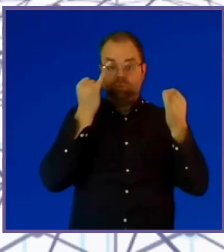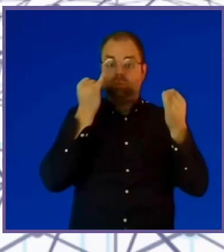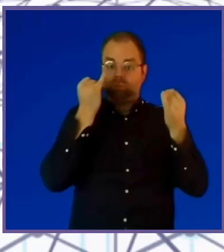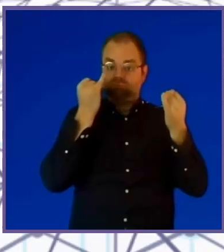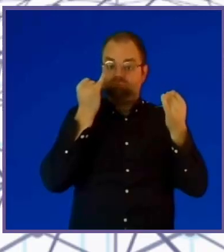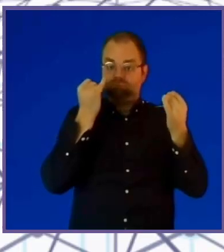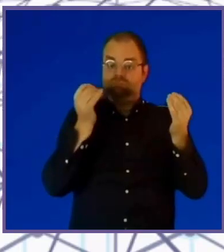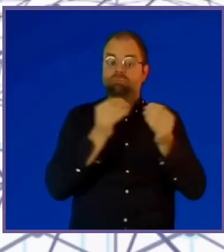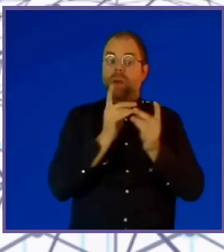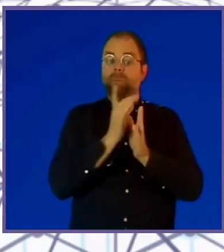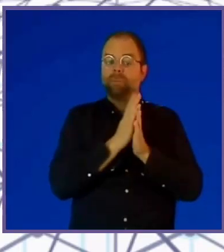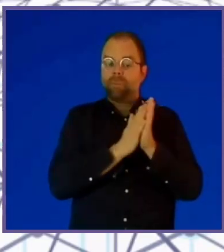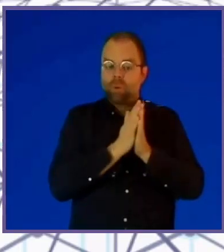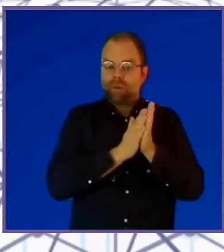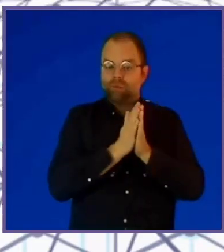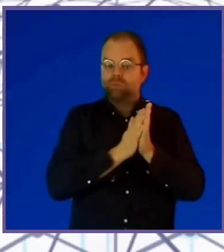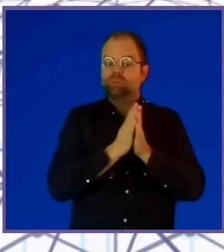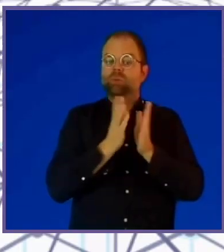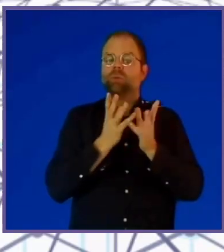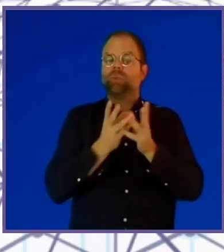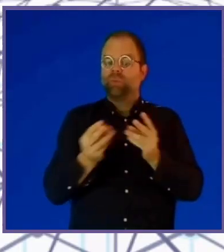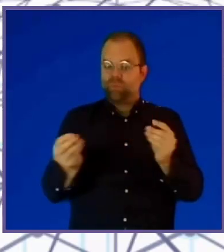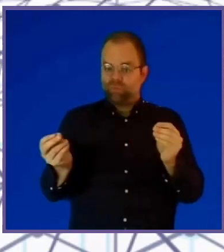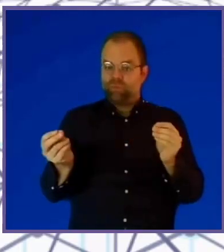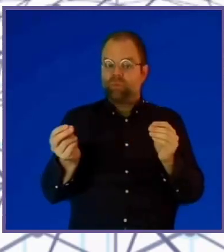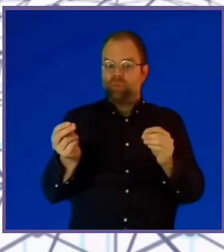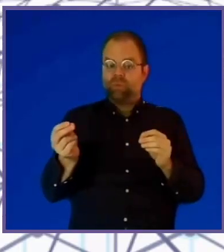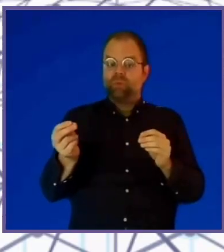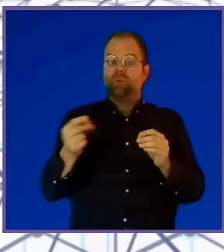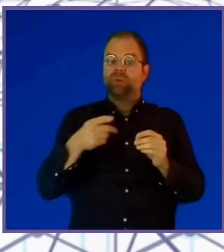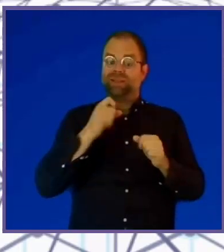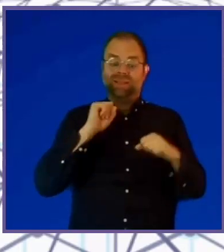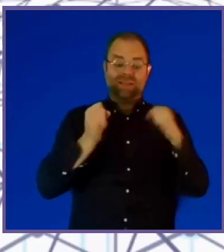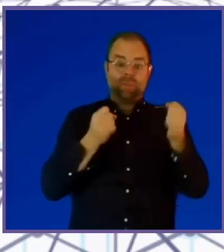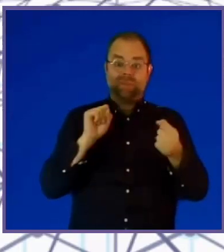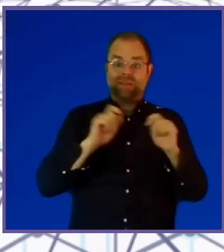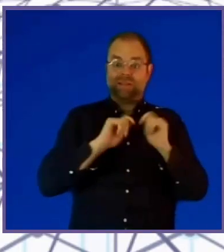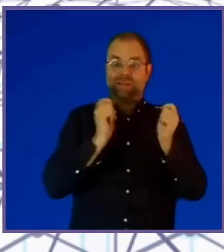working more in depth in the 80 sector, it seems that there is a wealth of overwhelming